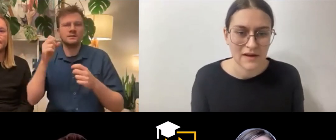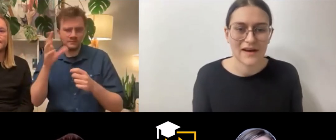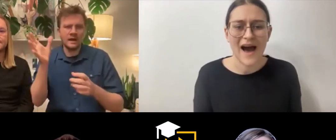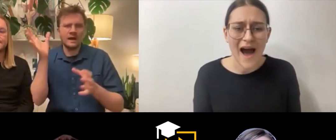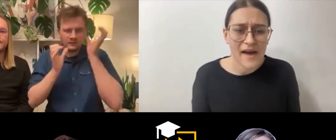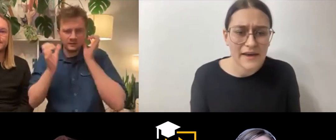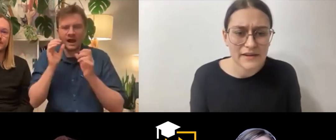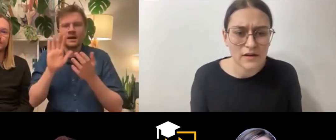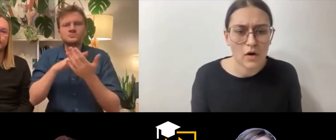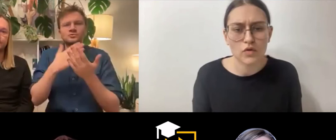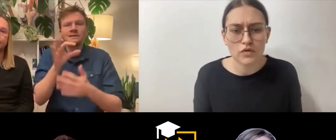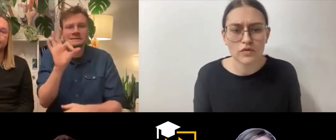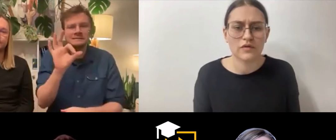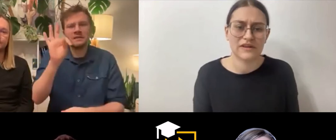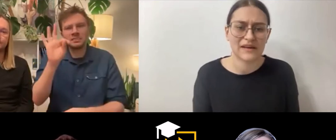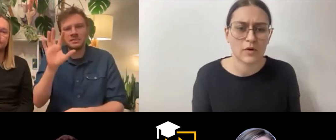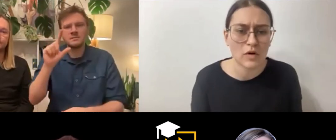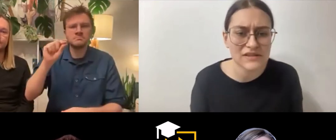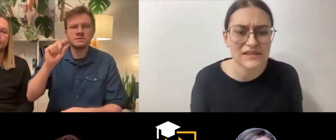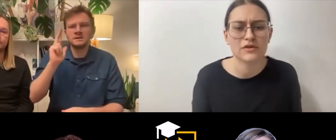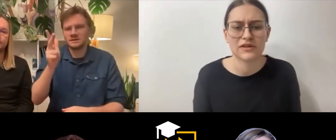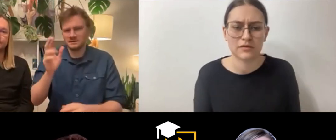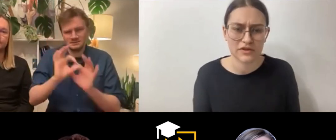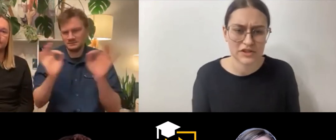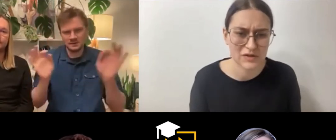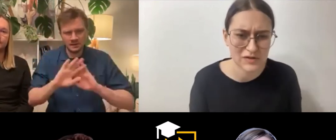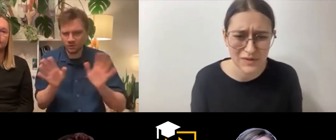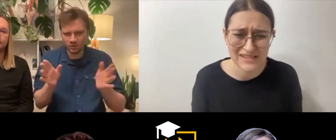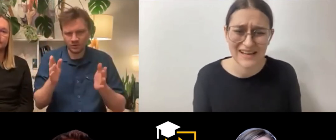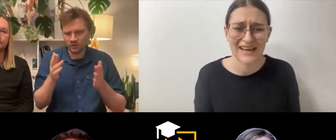You could more or less understand vowels